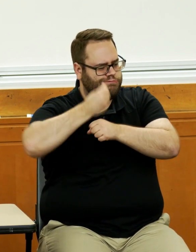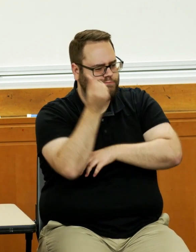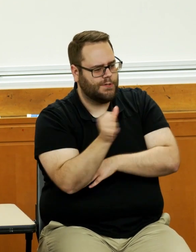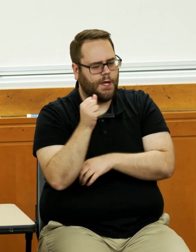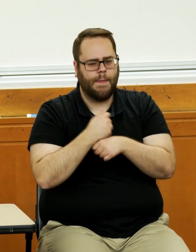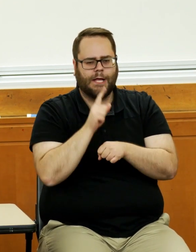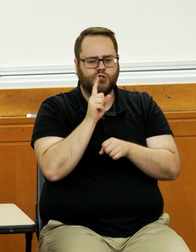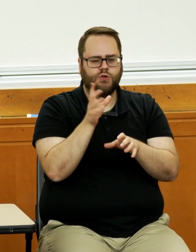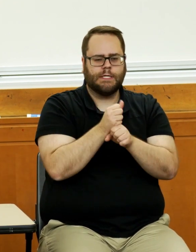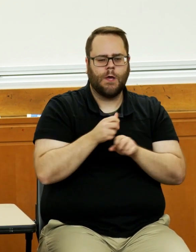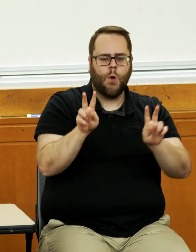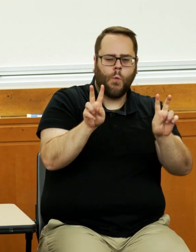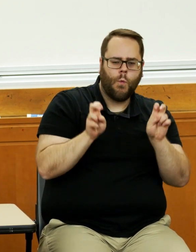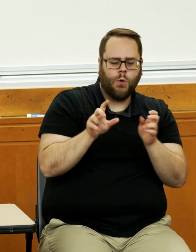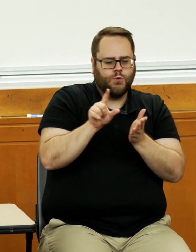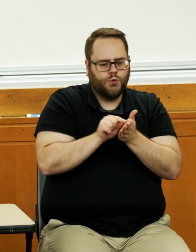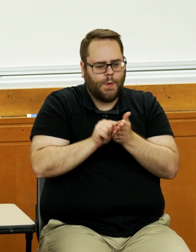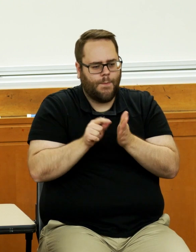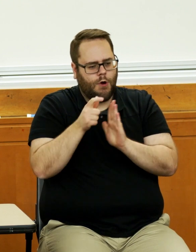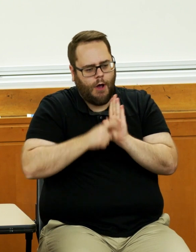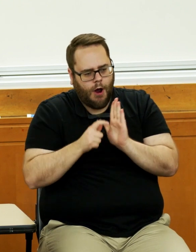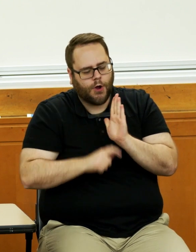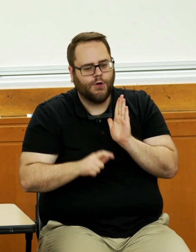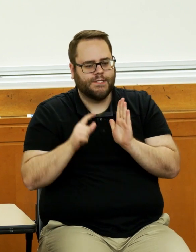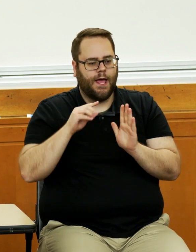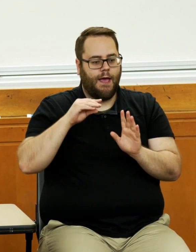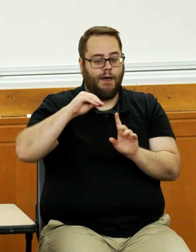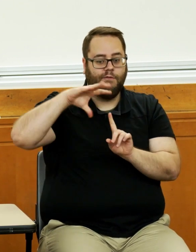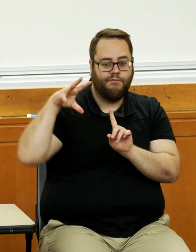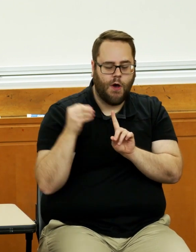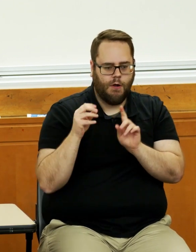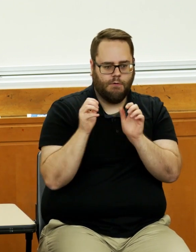and newspaper articles and our friends sent in for photo ops. That's what makes them look good